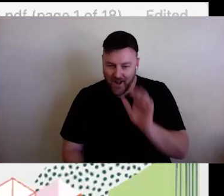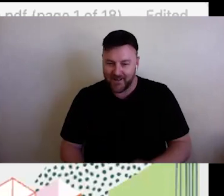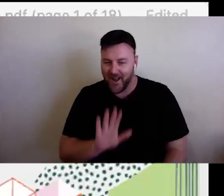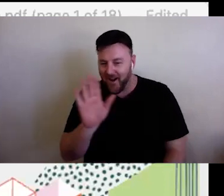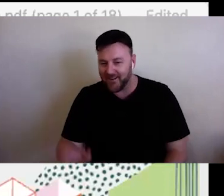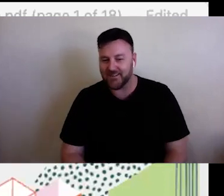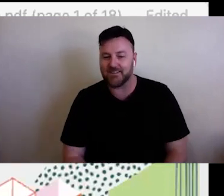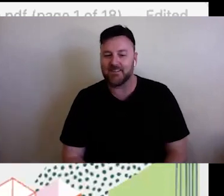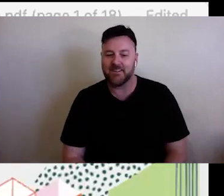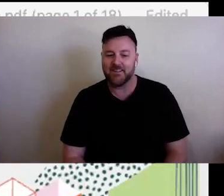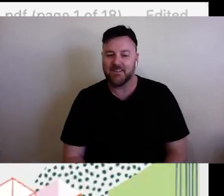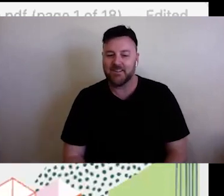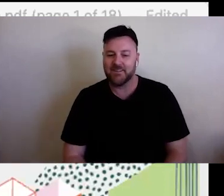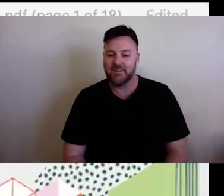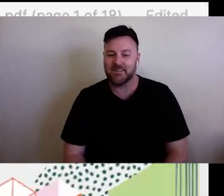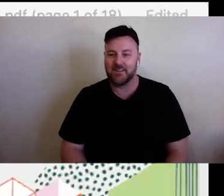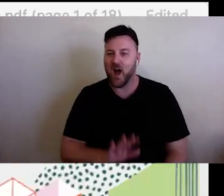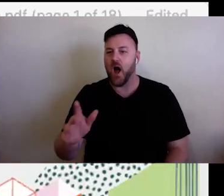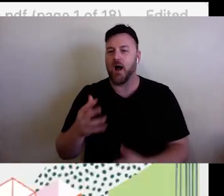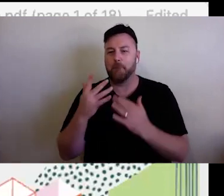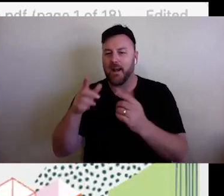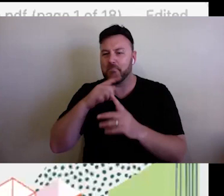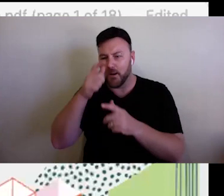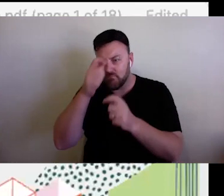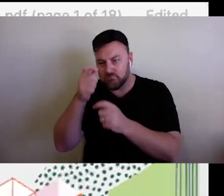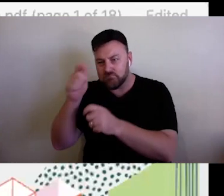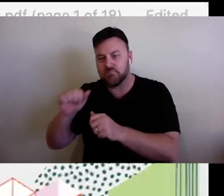thanks everyone for sharing. It's amazing to see so many people